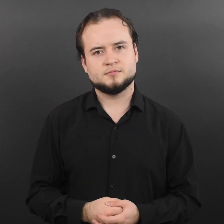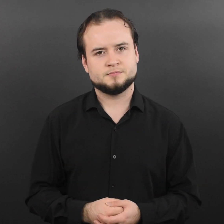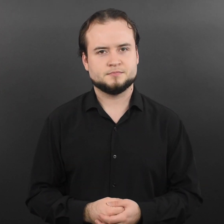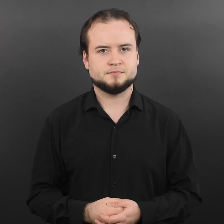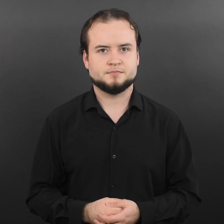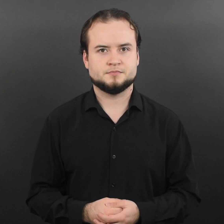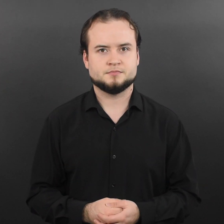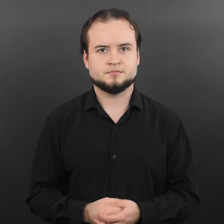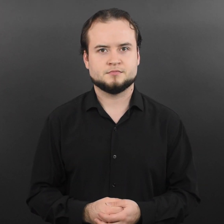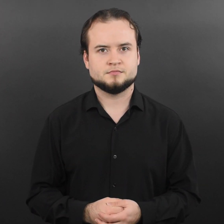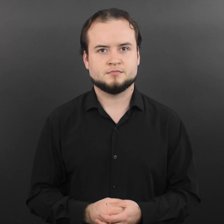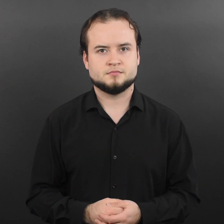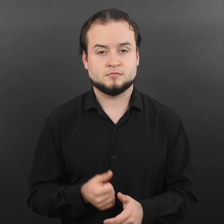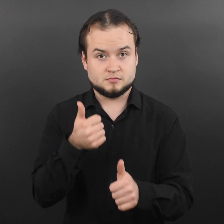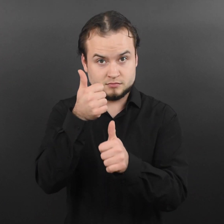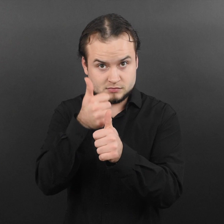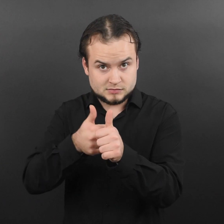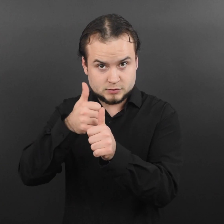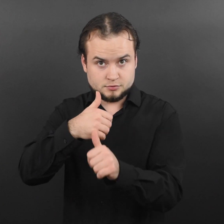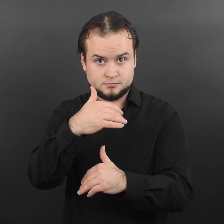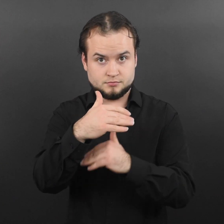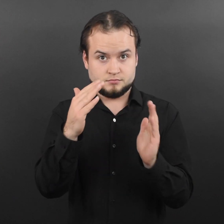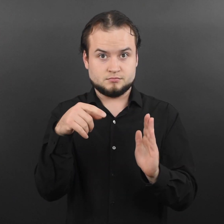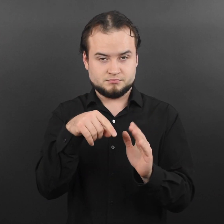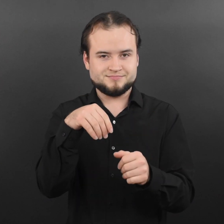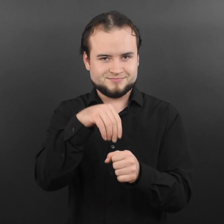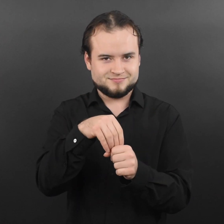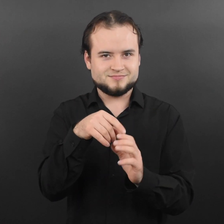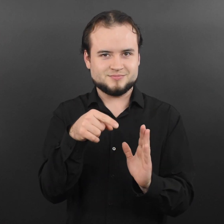Each test kit contains two tests which should be taken